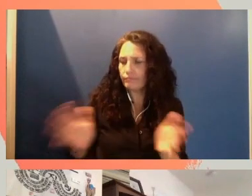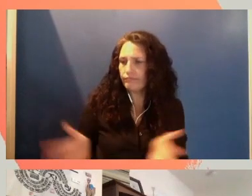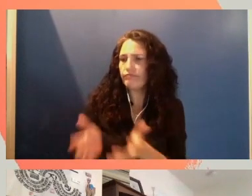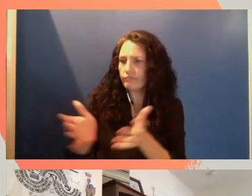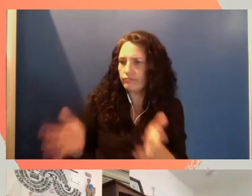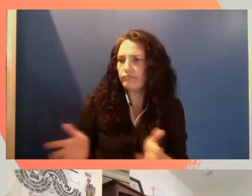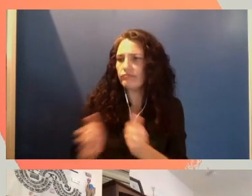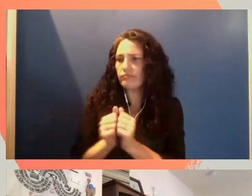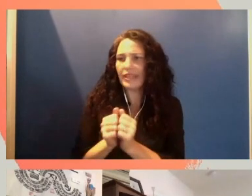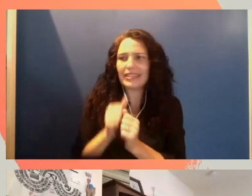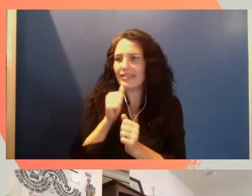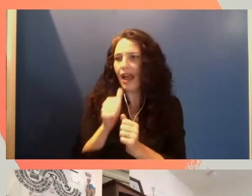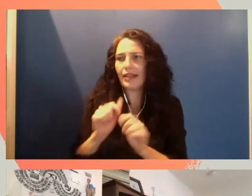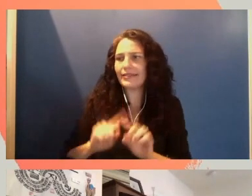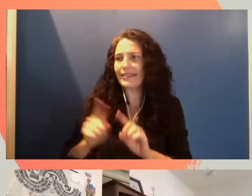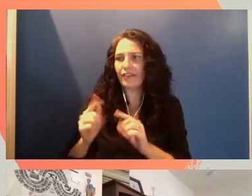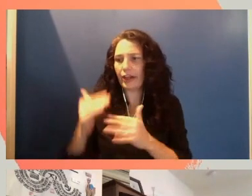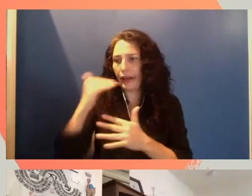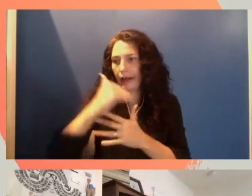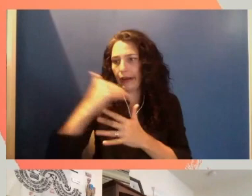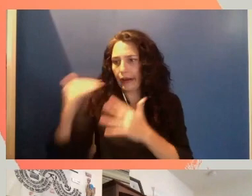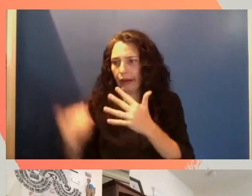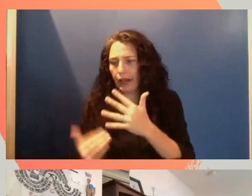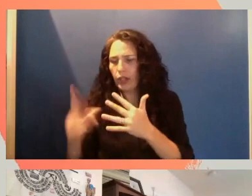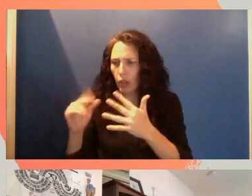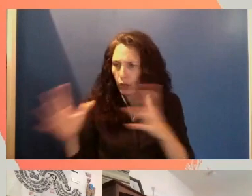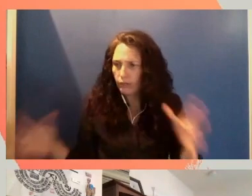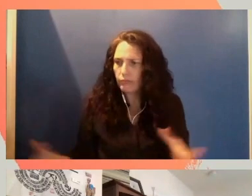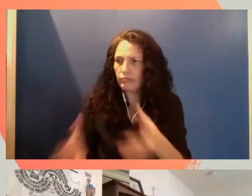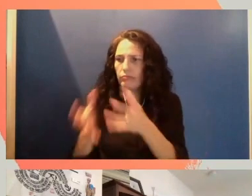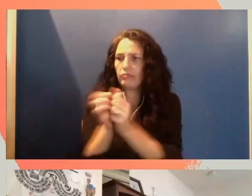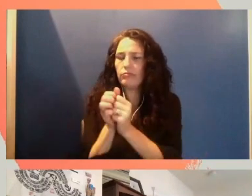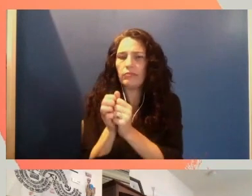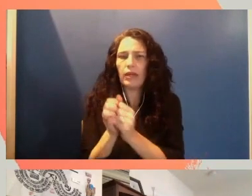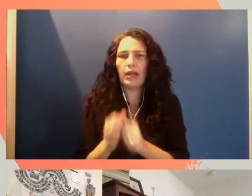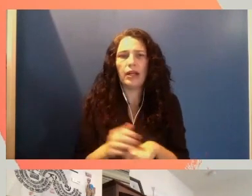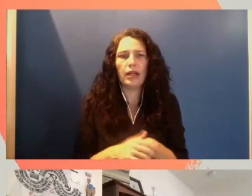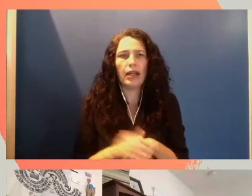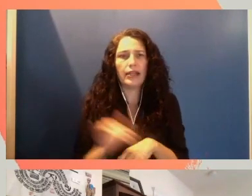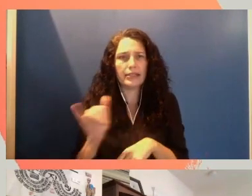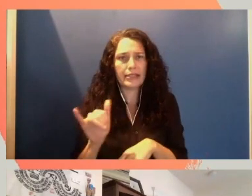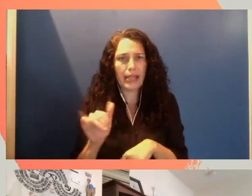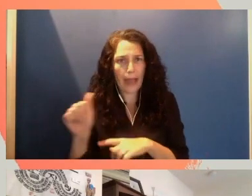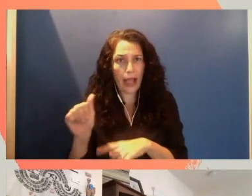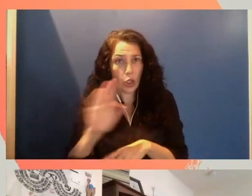for all of us in our work, including Anurima the work that you do, which is not in filmmaking as well, right?